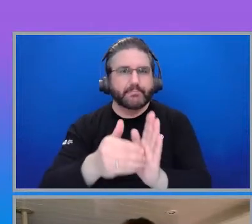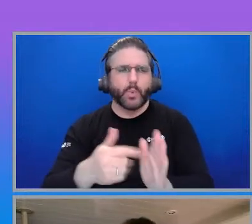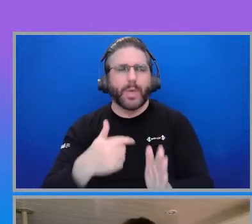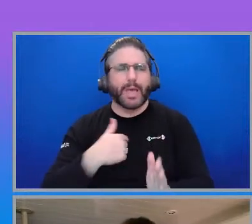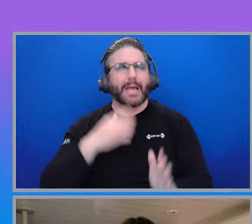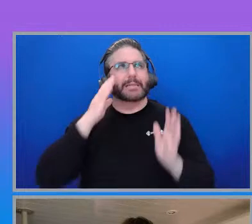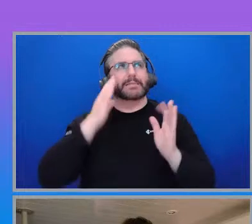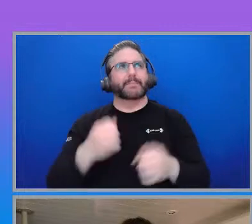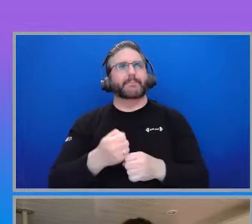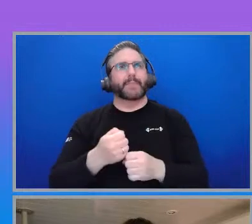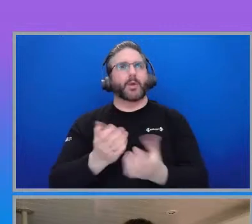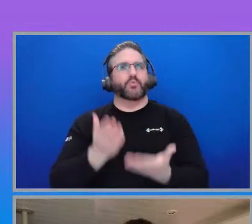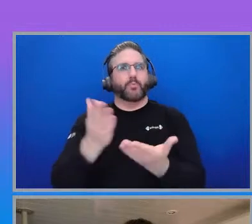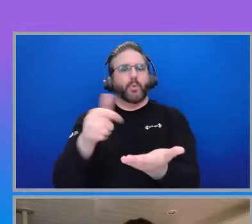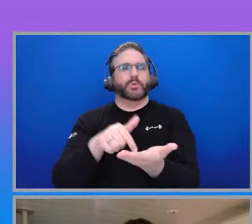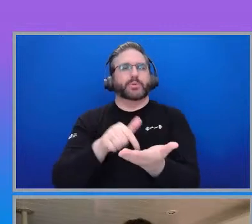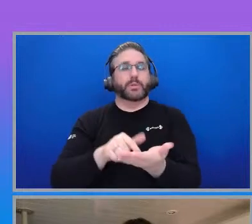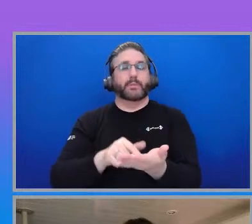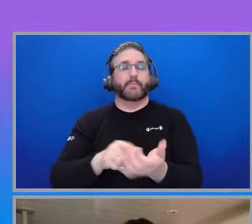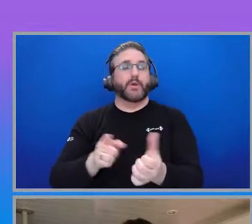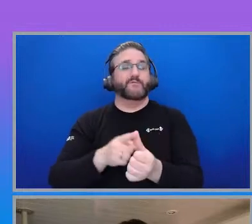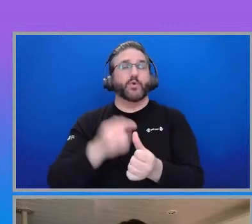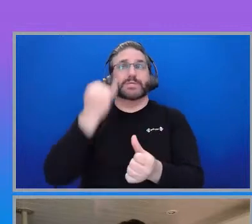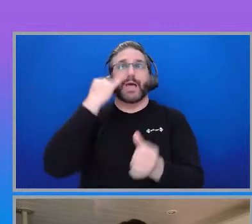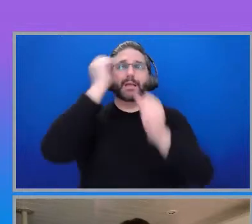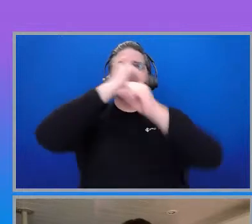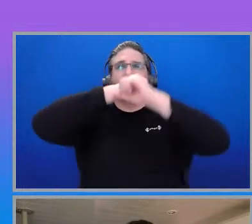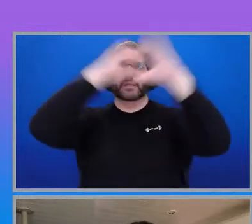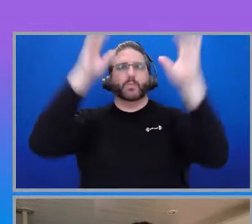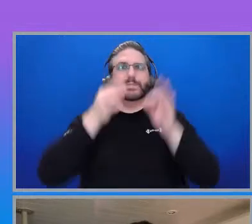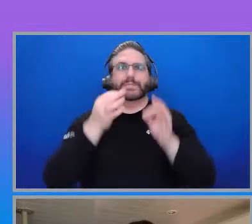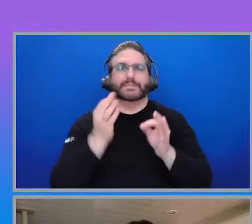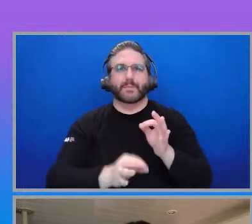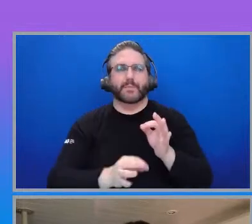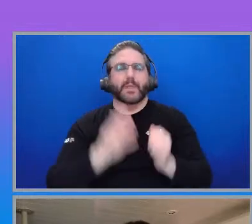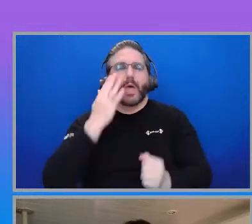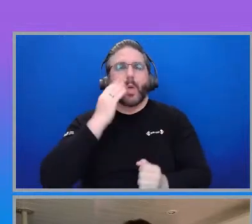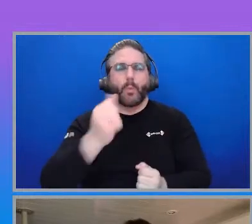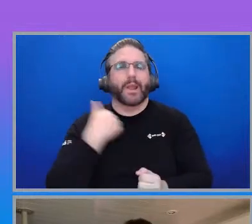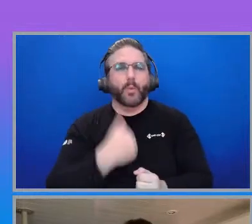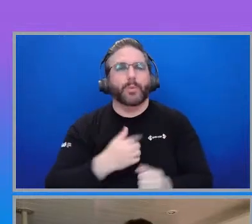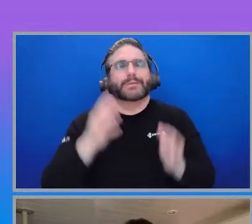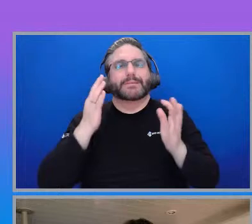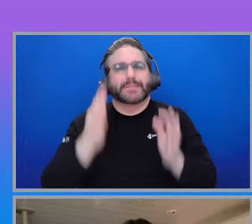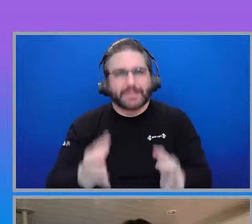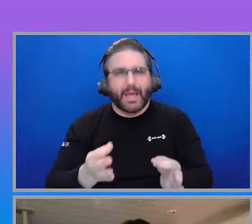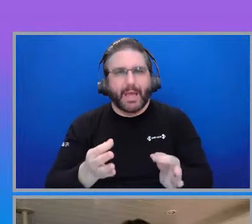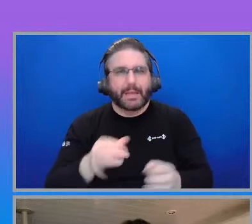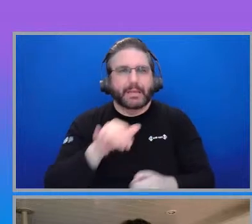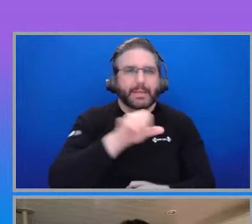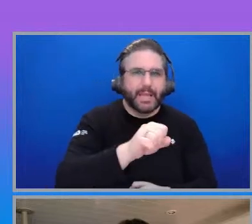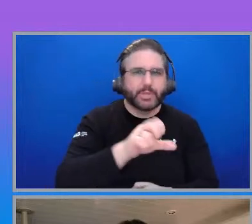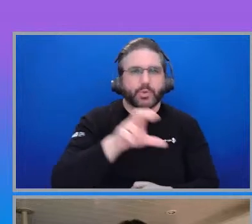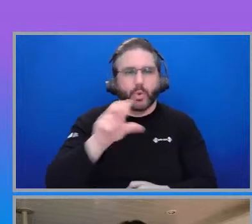proposal. And my initial idea was very simple. Well, why don't we just opt into the order